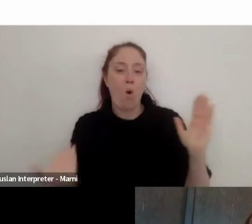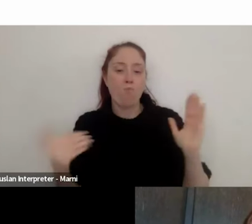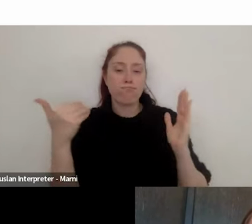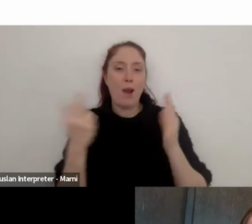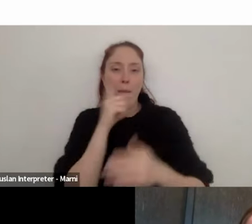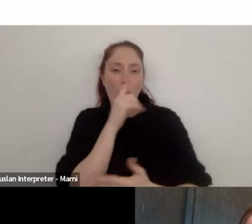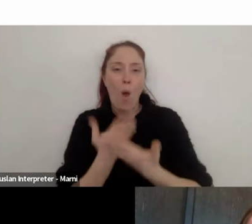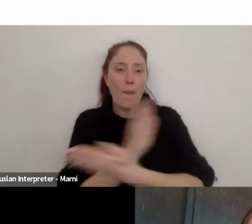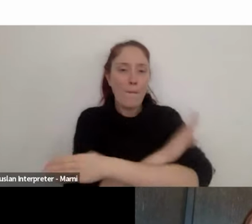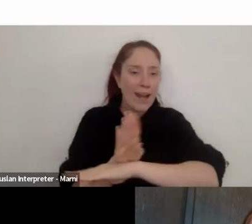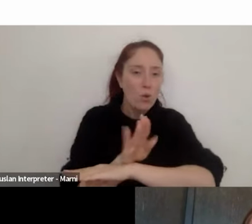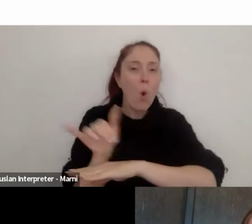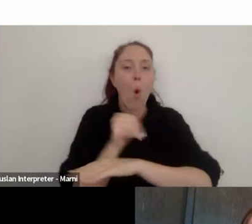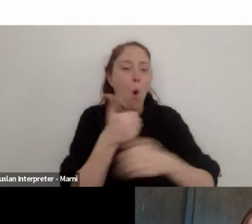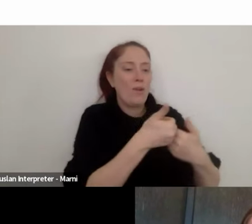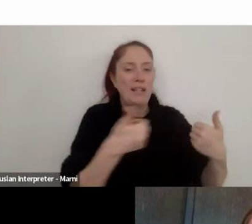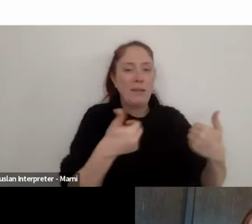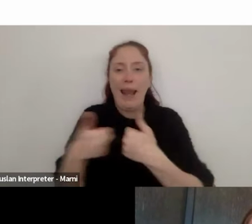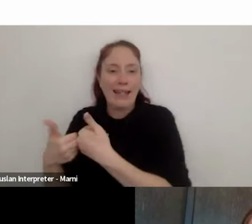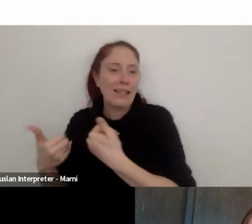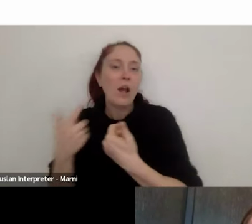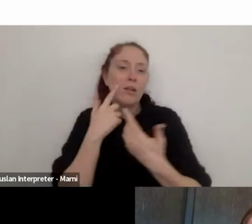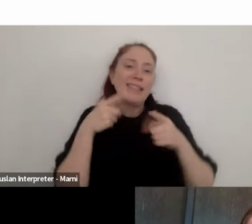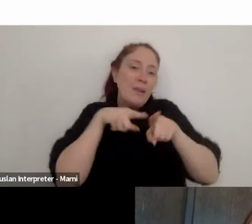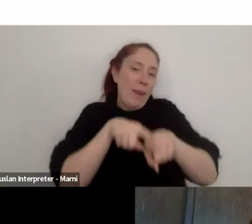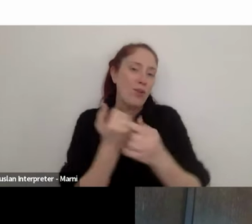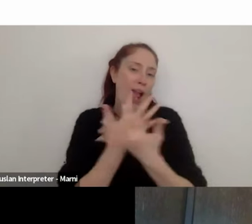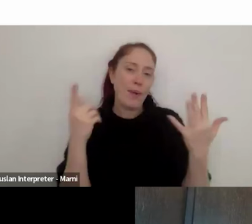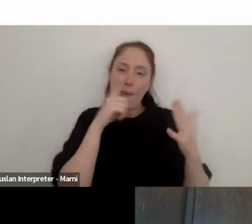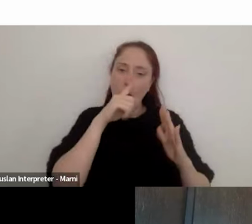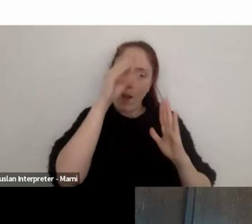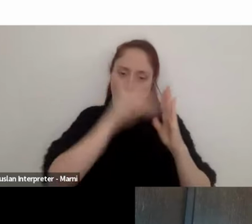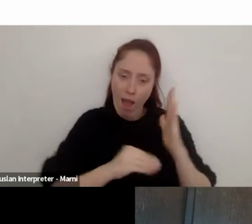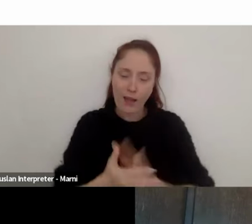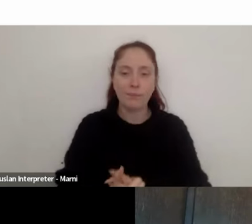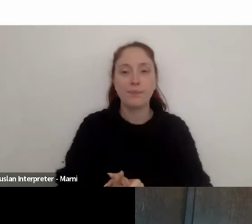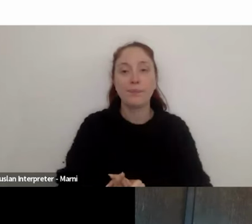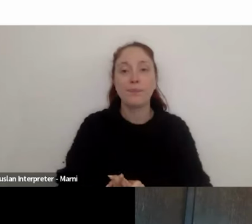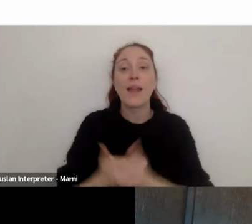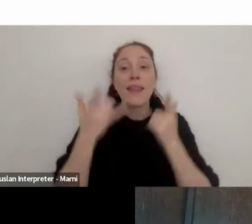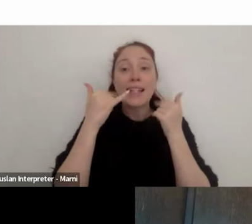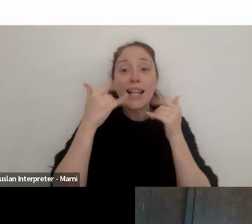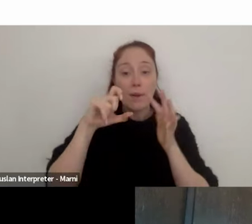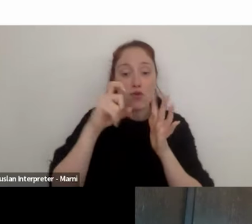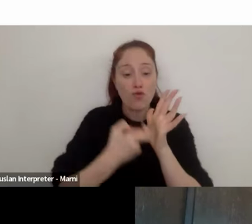be split across that, if that is the case. The assessment criteria will be the same. Whoever